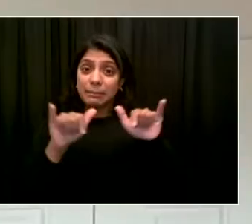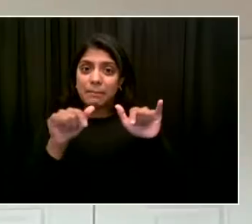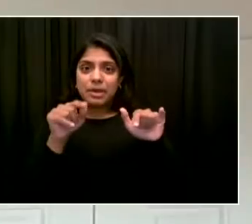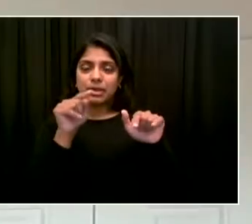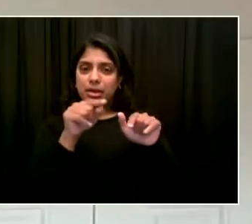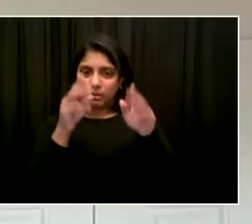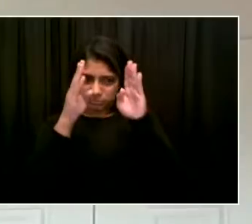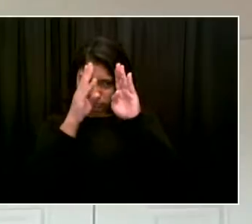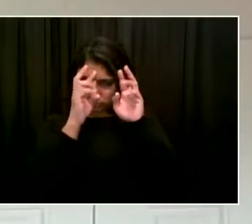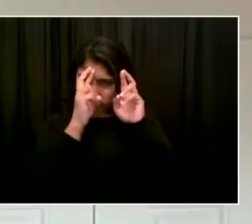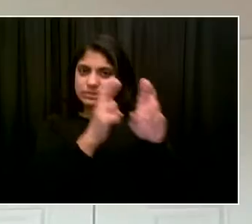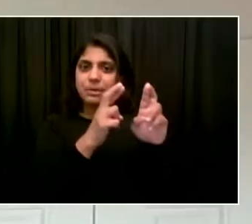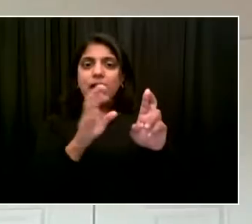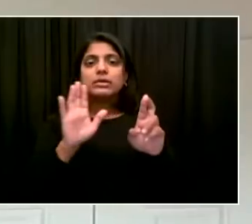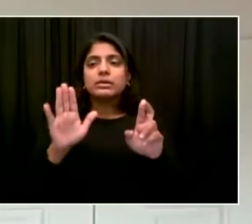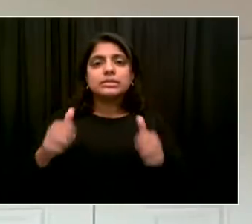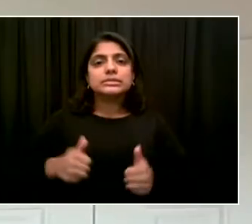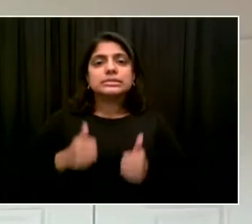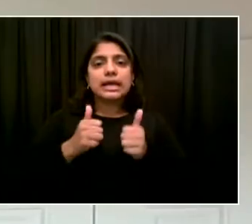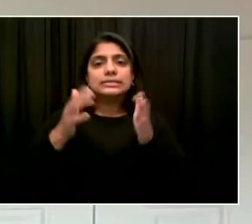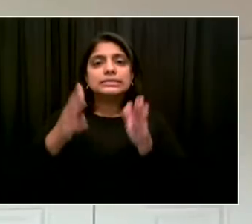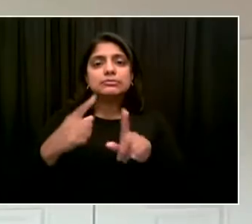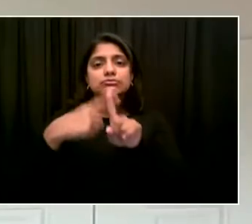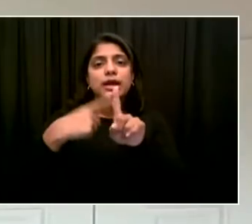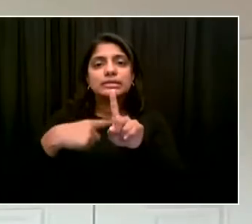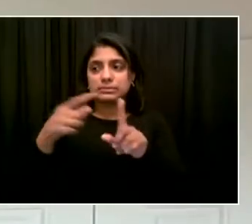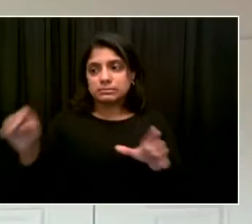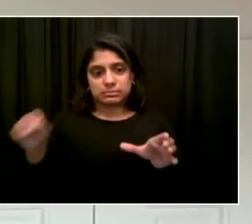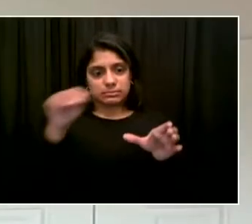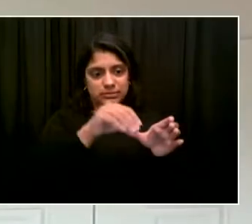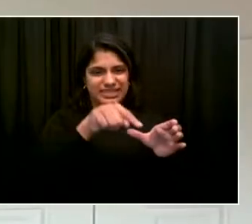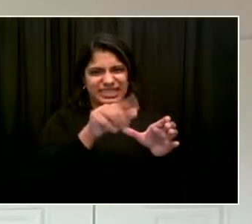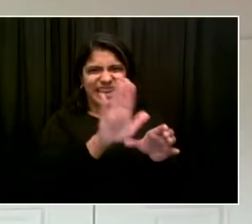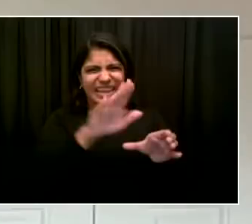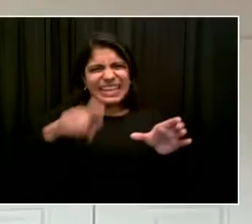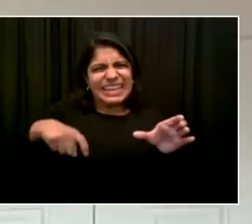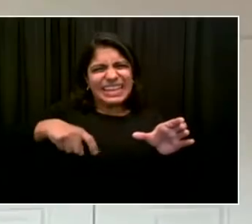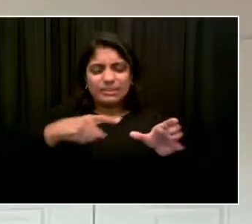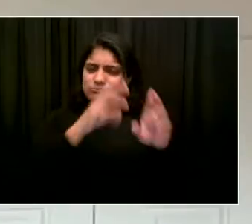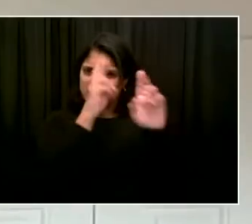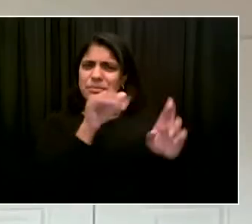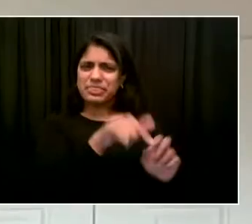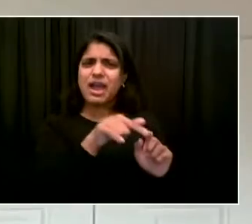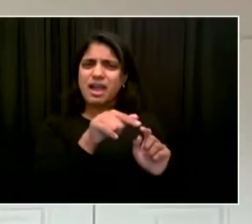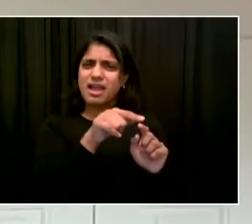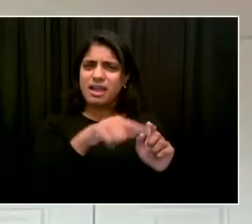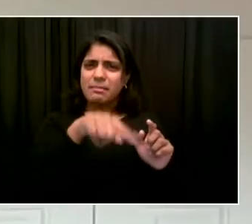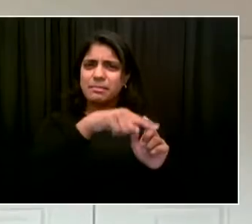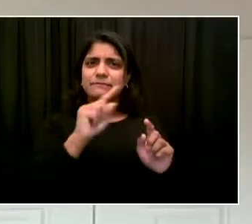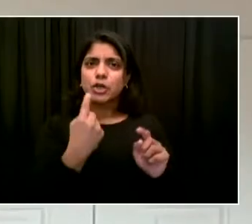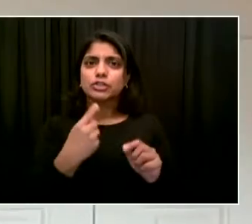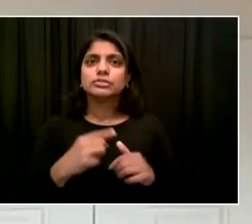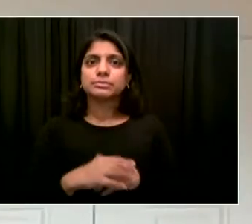WE CANNOT HONOR HISTORY OF ACTIVISM IF WE ABANDON OUR ADVOCACY FOR TSEHO IN THE PSREENT.